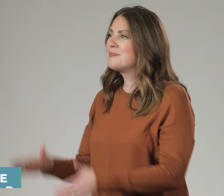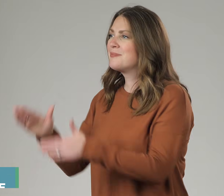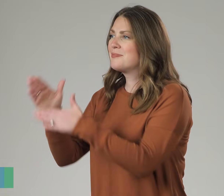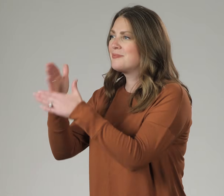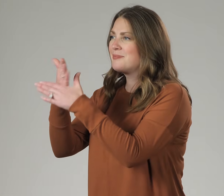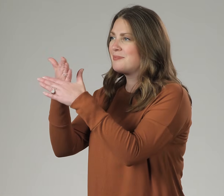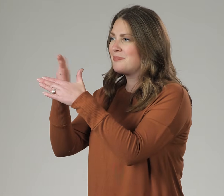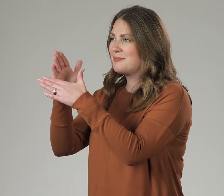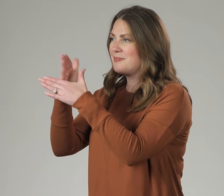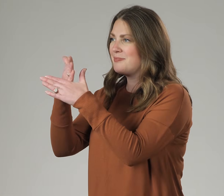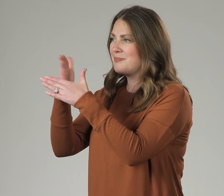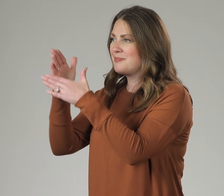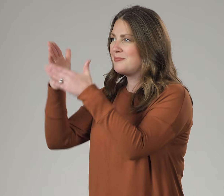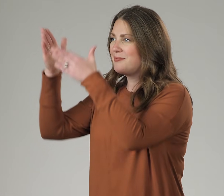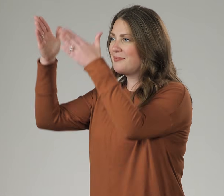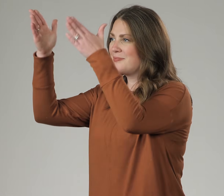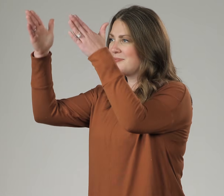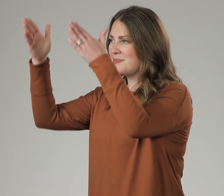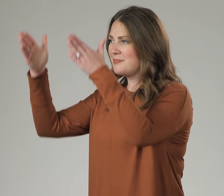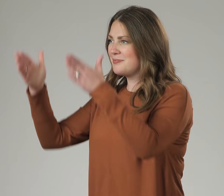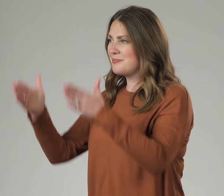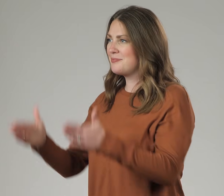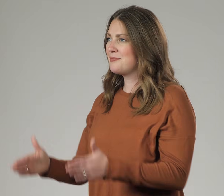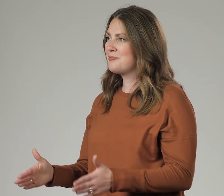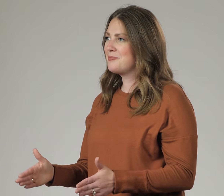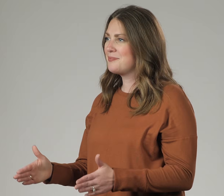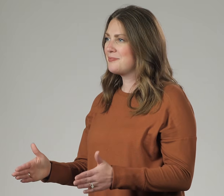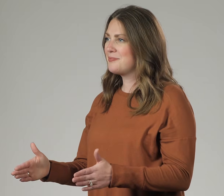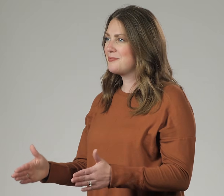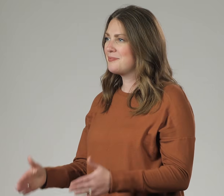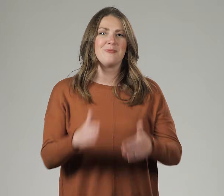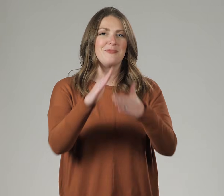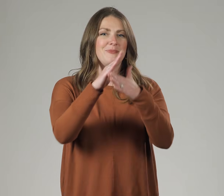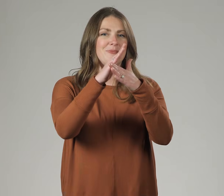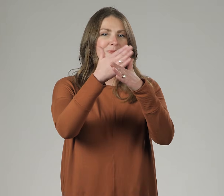It's the sign “to share” along with the sign person.